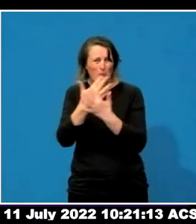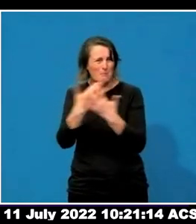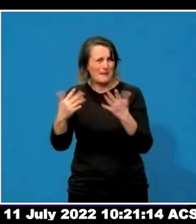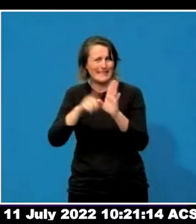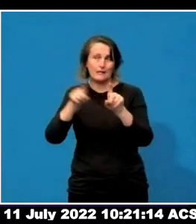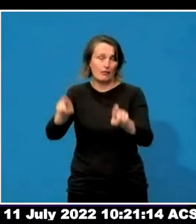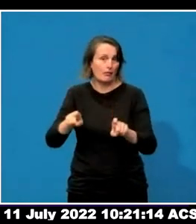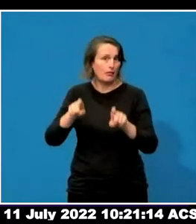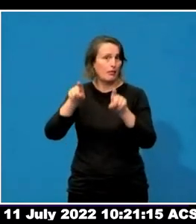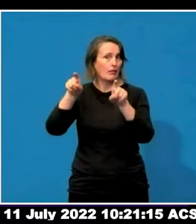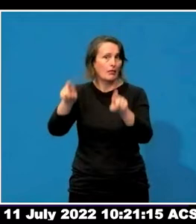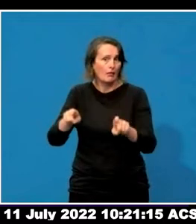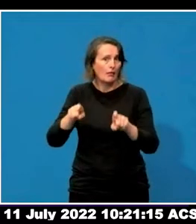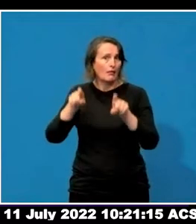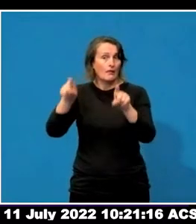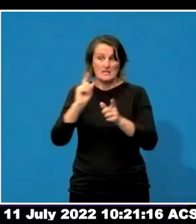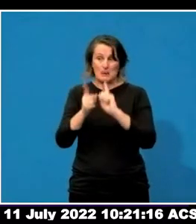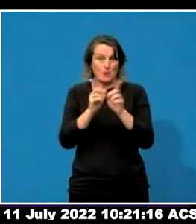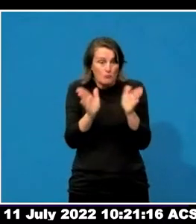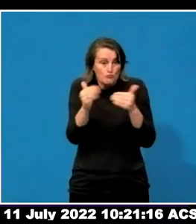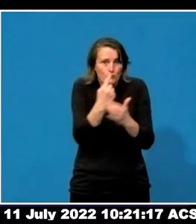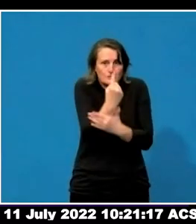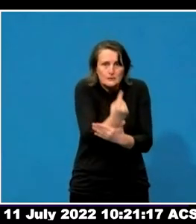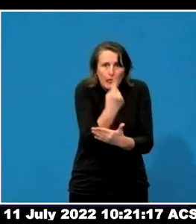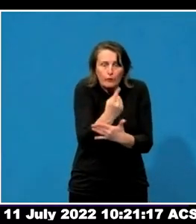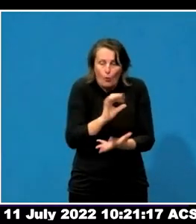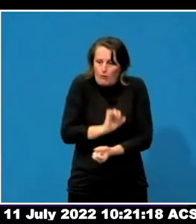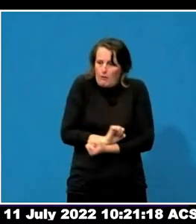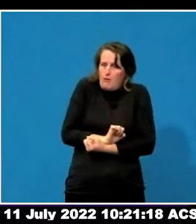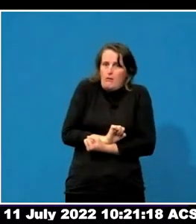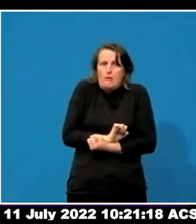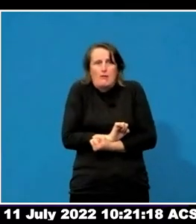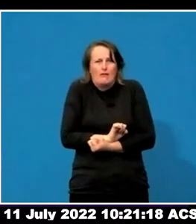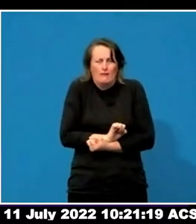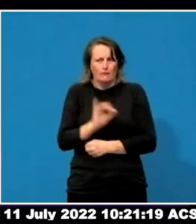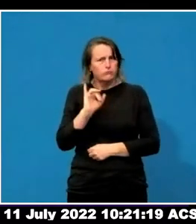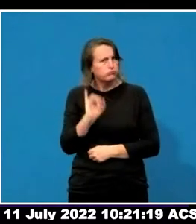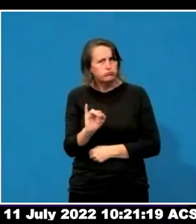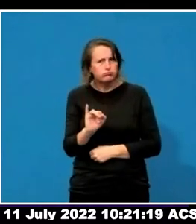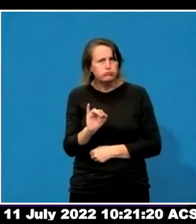seclusion and restraints that no one in this country should endure, let alone people who